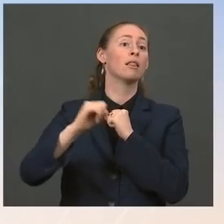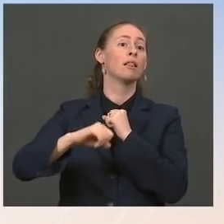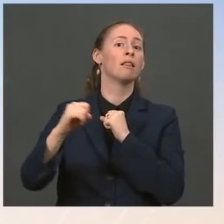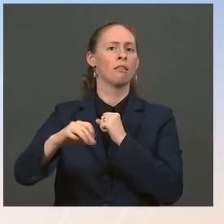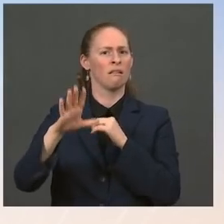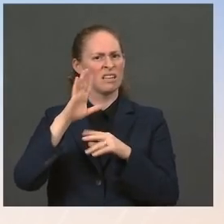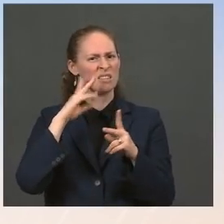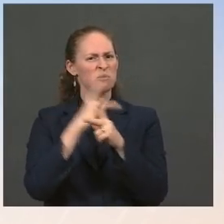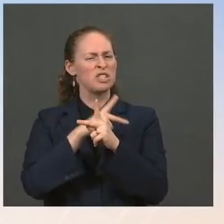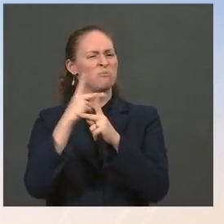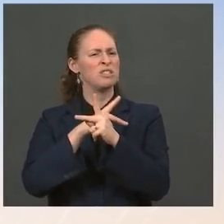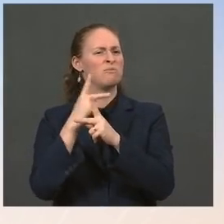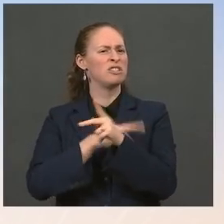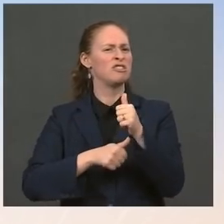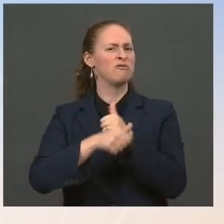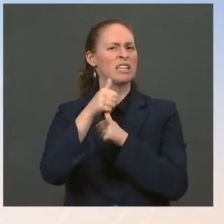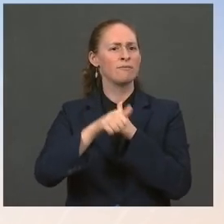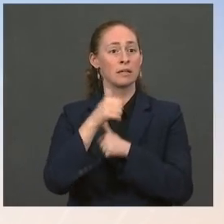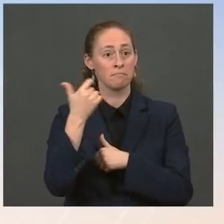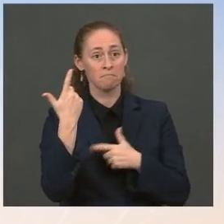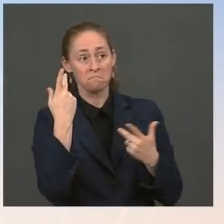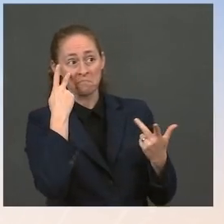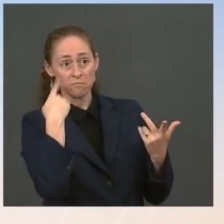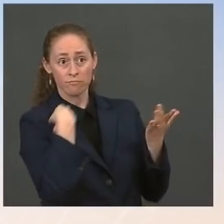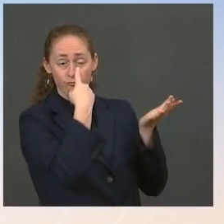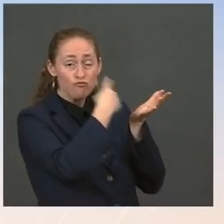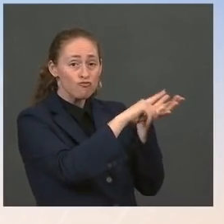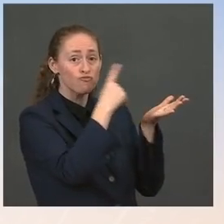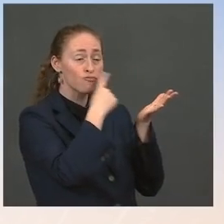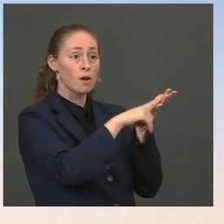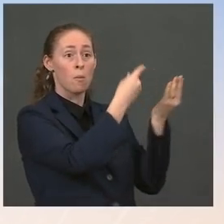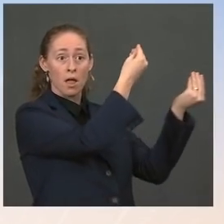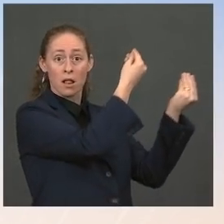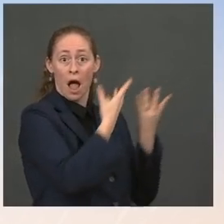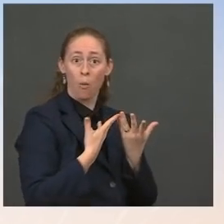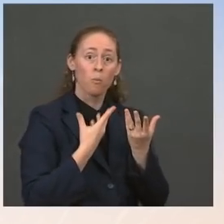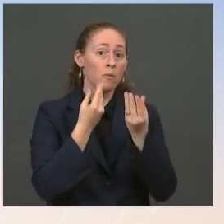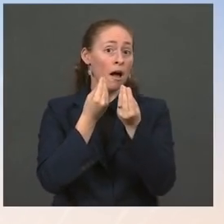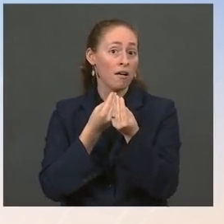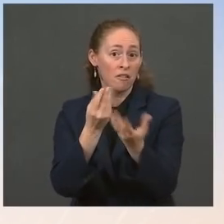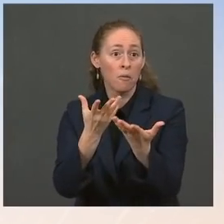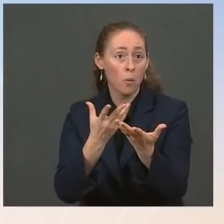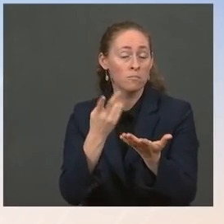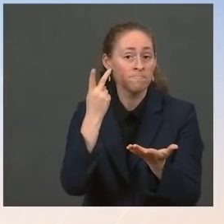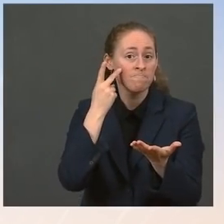We'll, obviously, be in close touch with them, as we will continue to be, and we'll see where we -- where we are at the end of today.